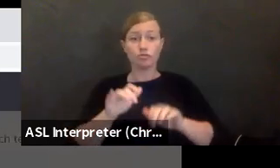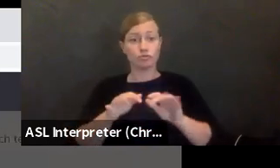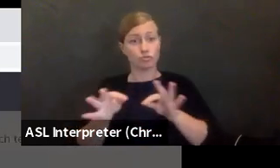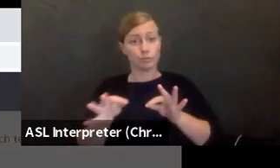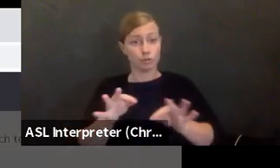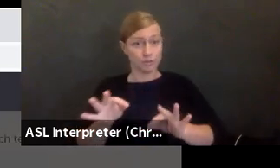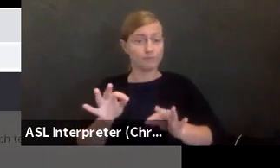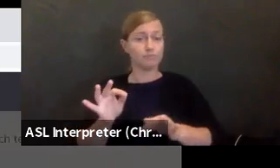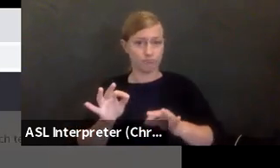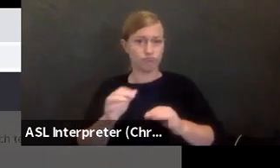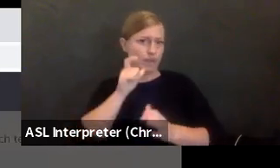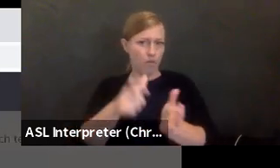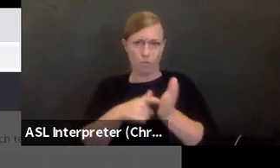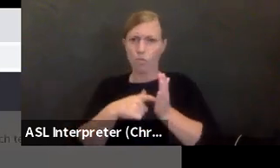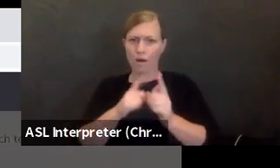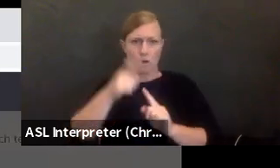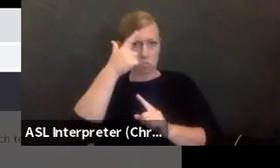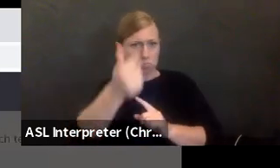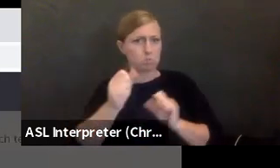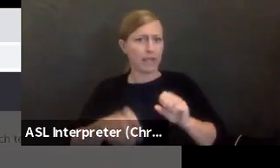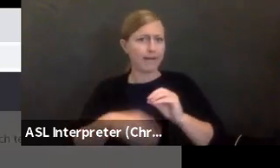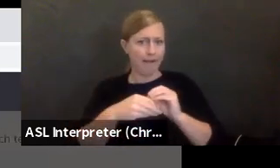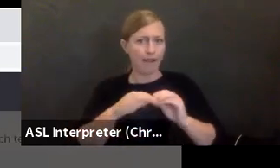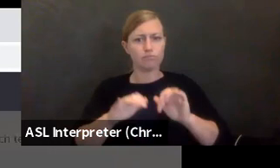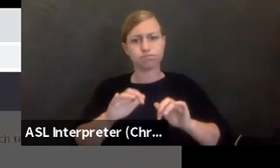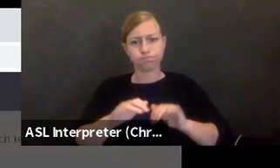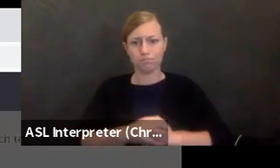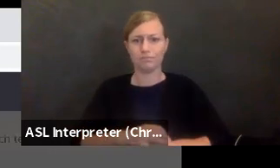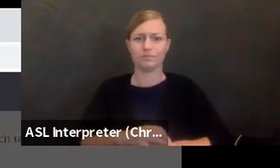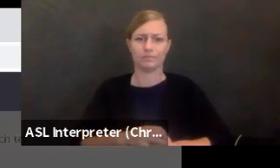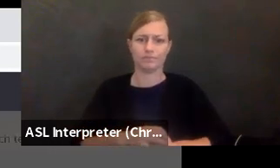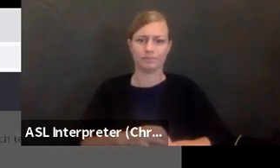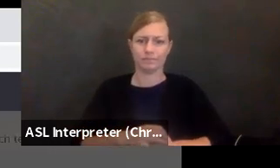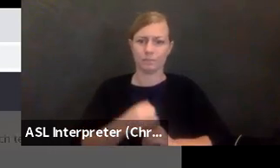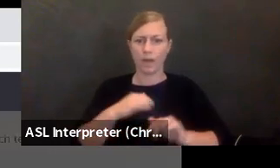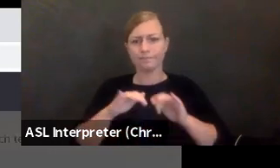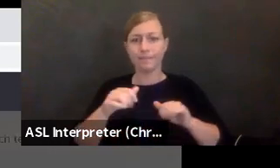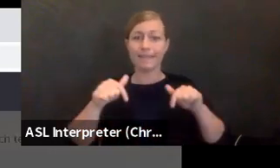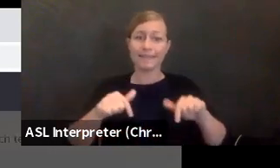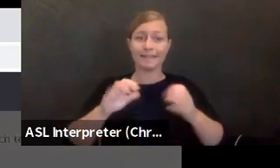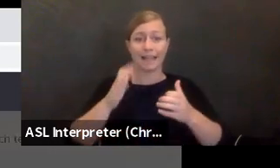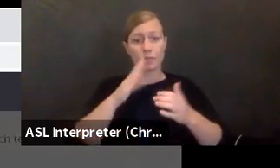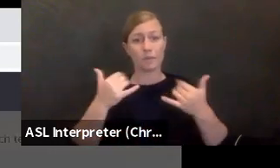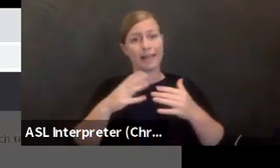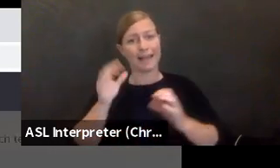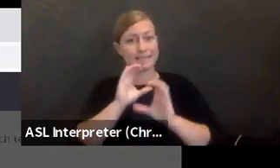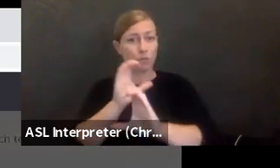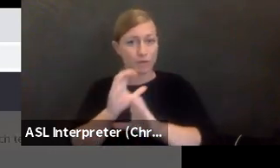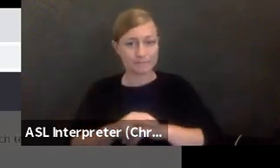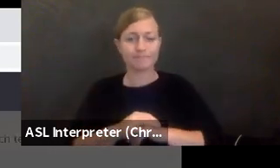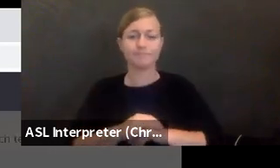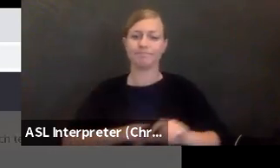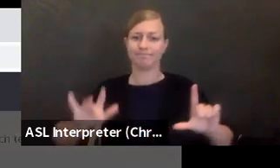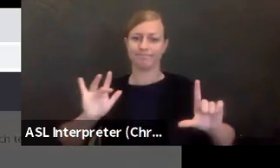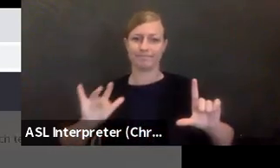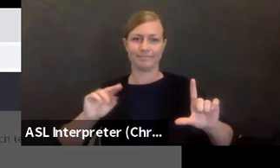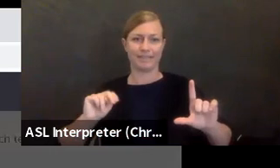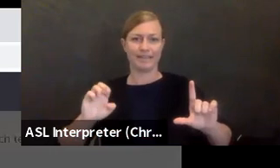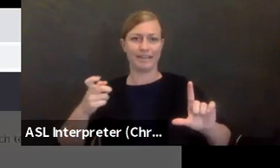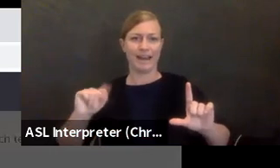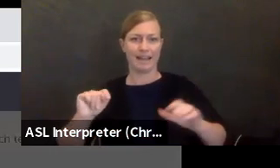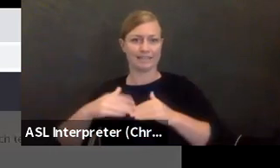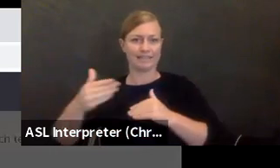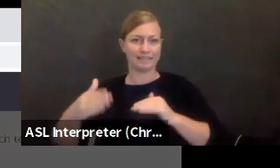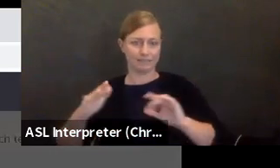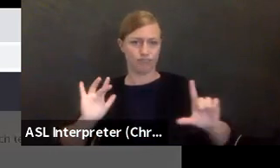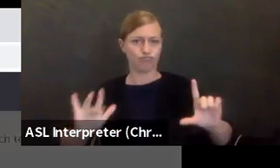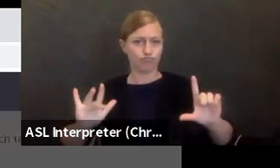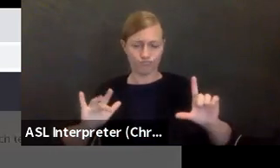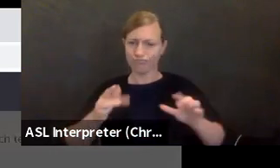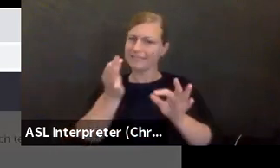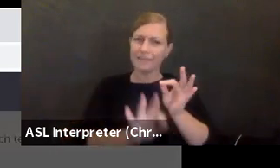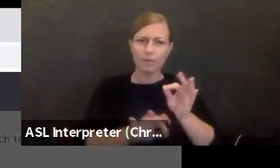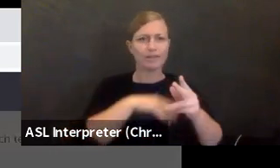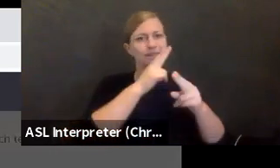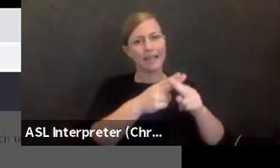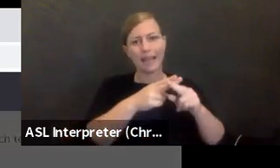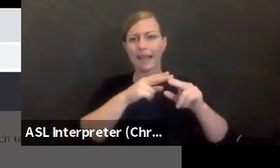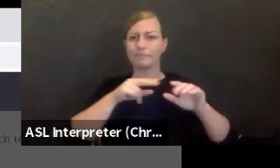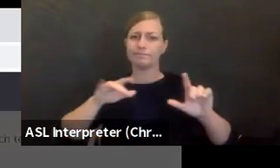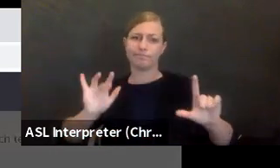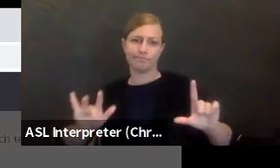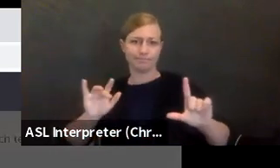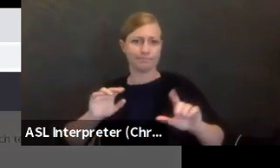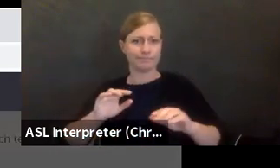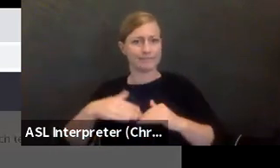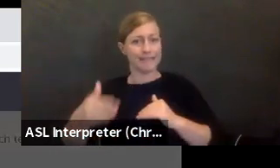It asks for a description which is optional.